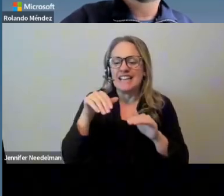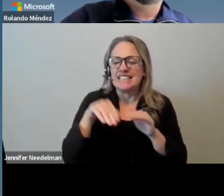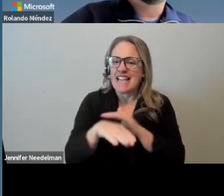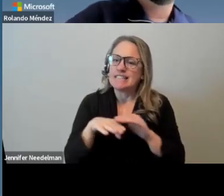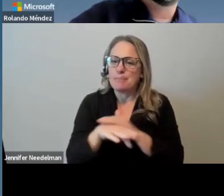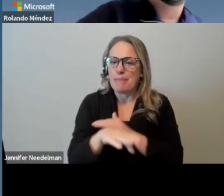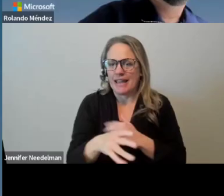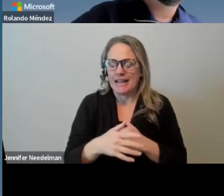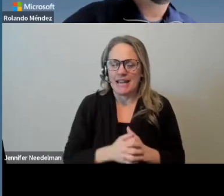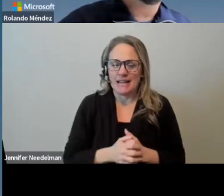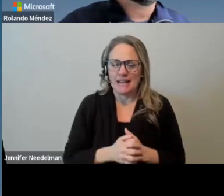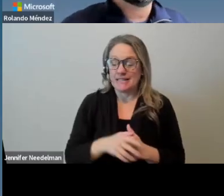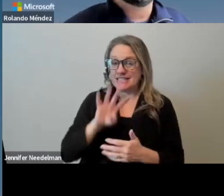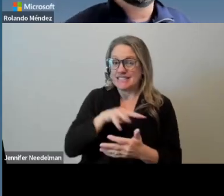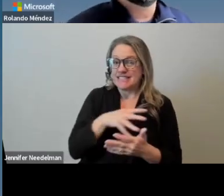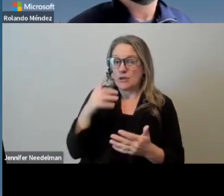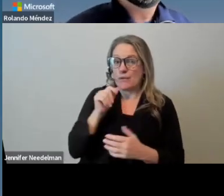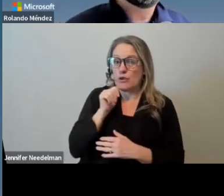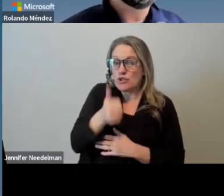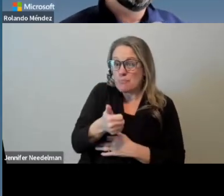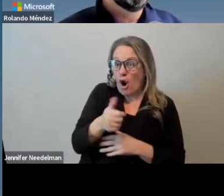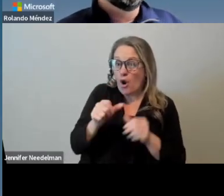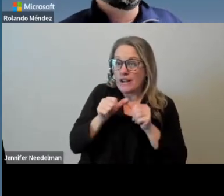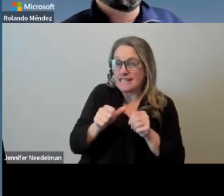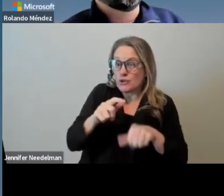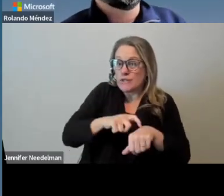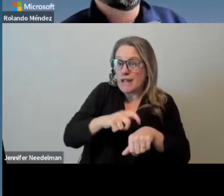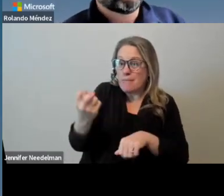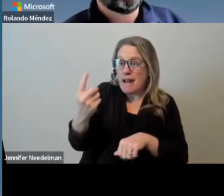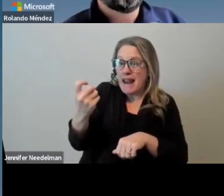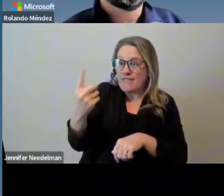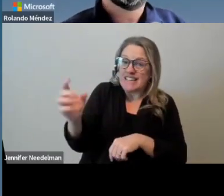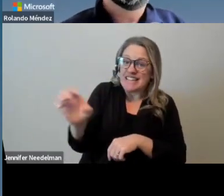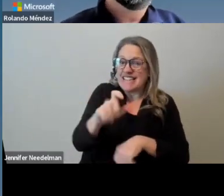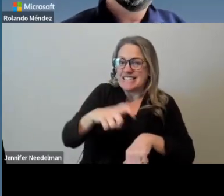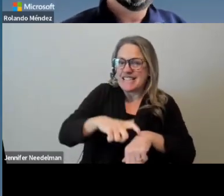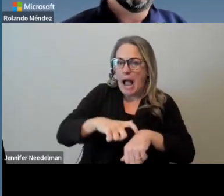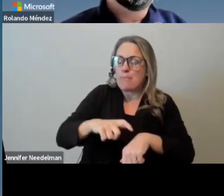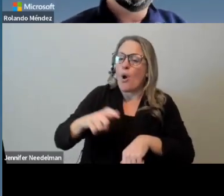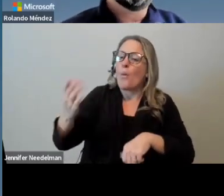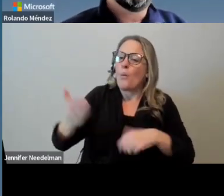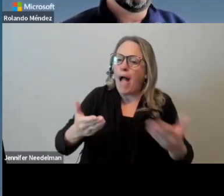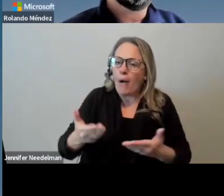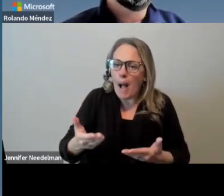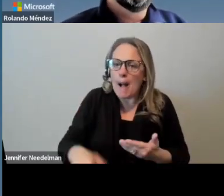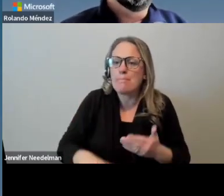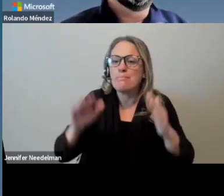Our schedule for tomorrow continues at 11:00 AM Eastern with a welcome like this one, and a featured panel